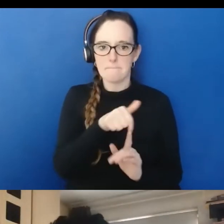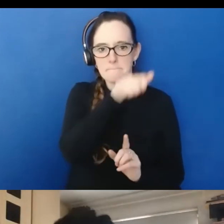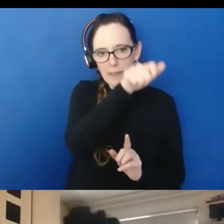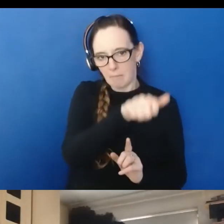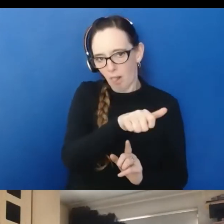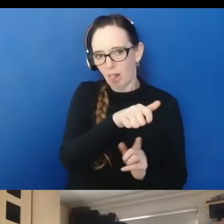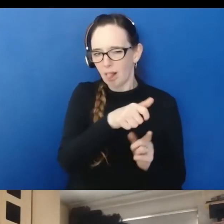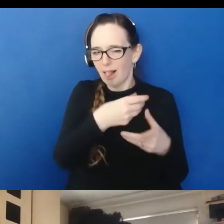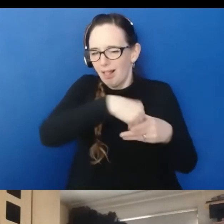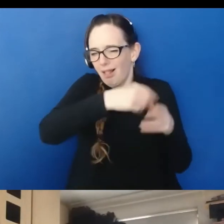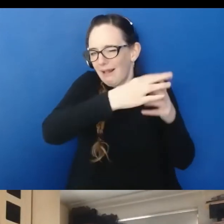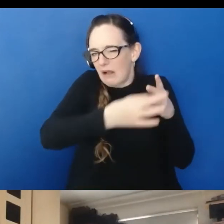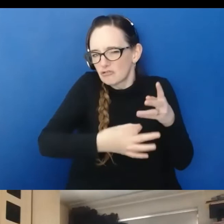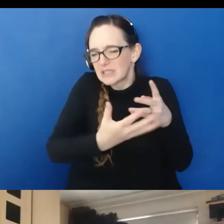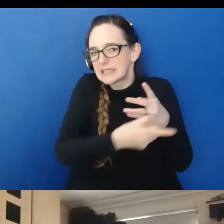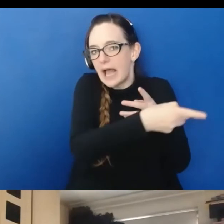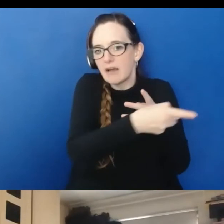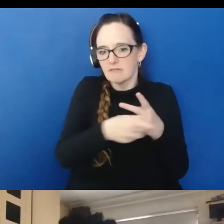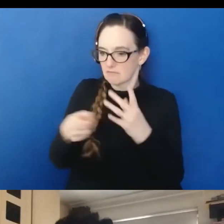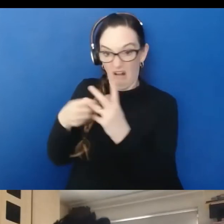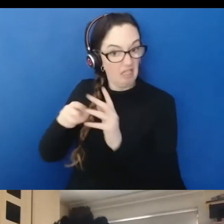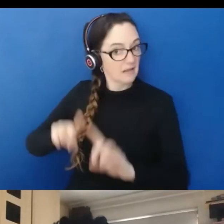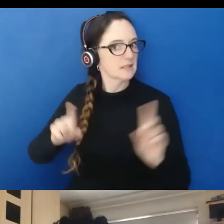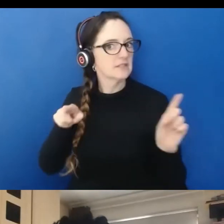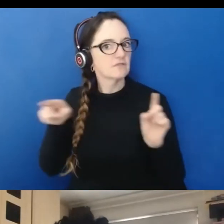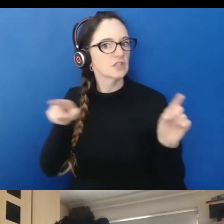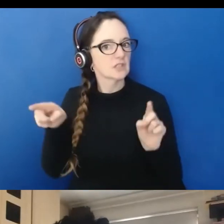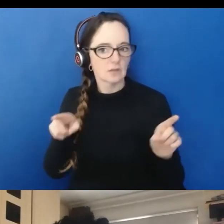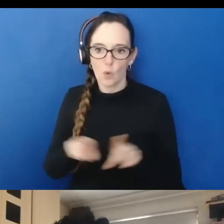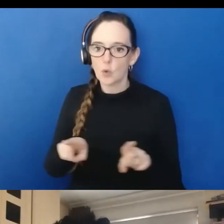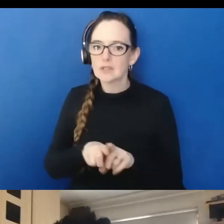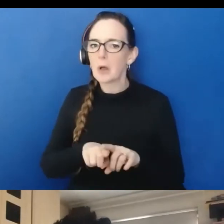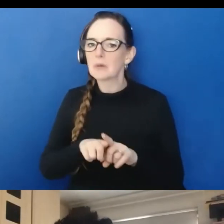And I feel like there's a totally adjacent about power radical friendship and the different